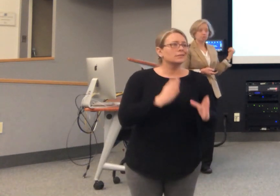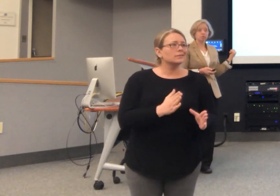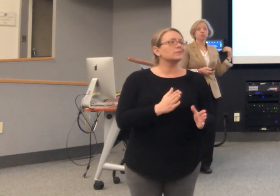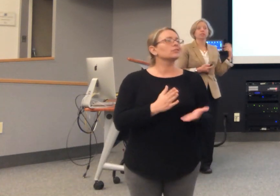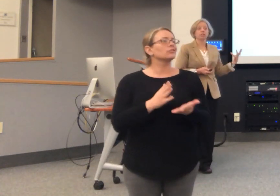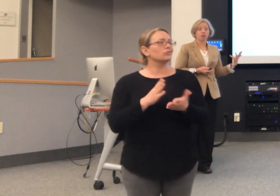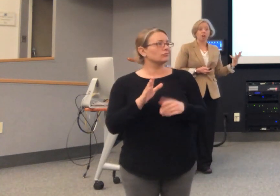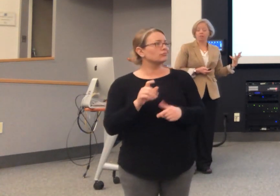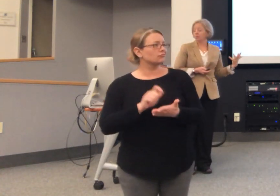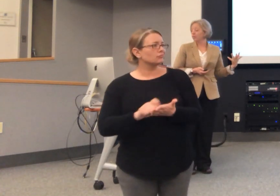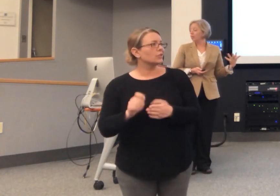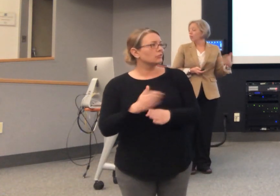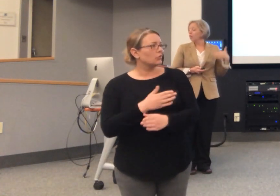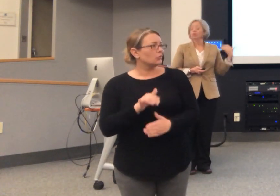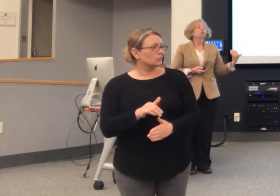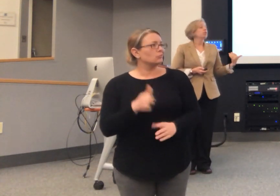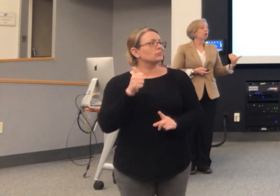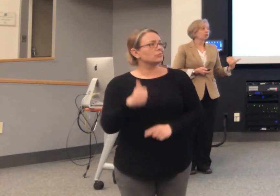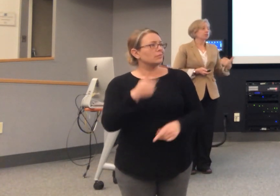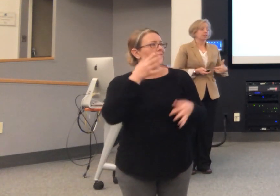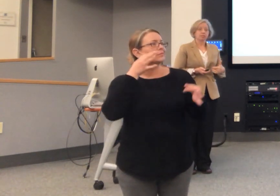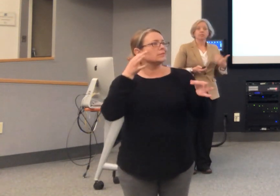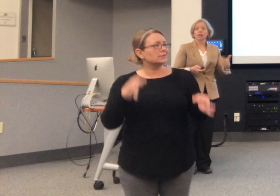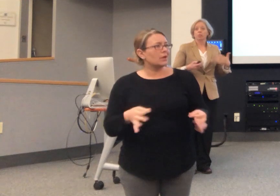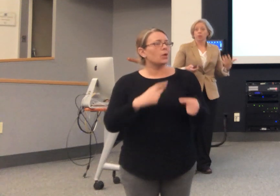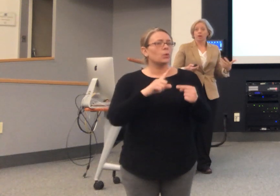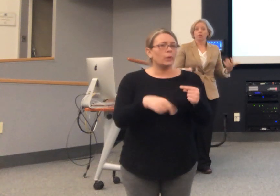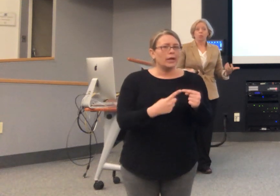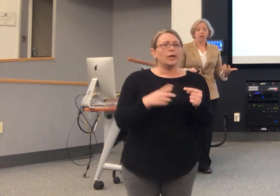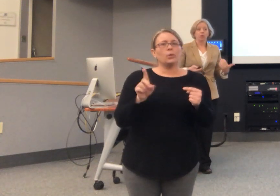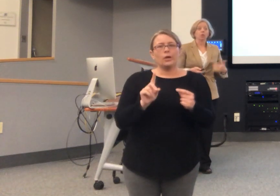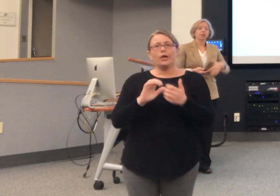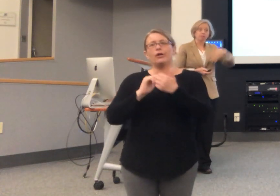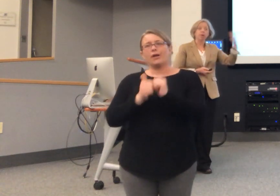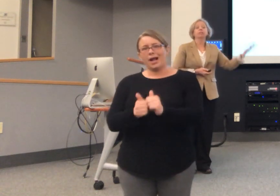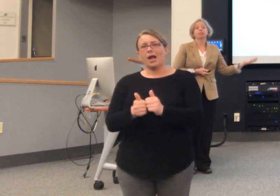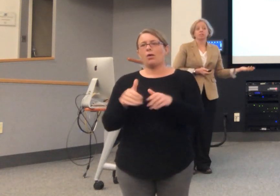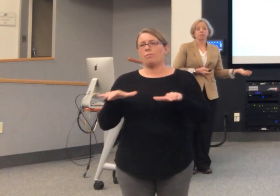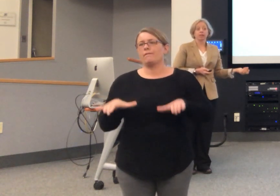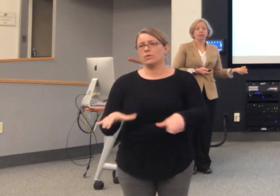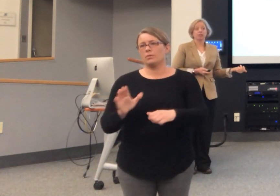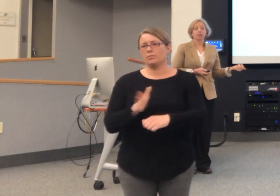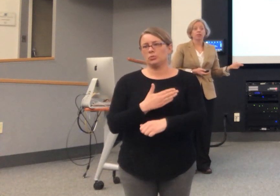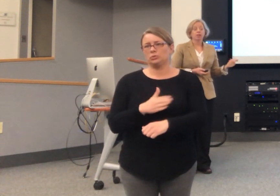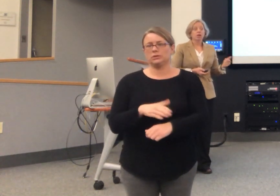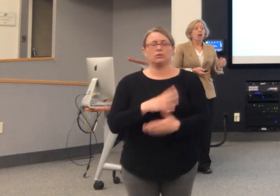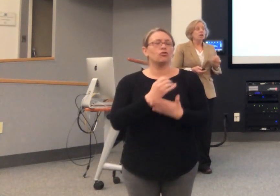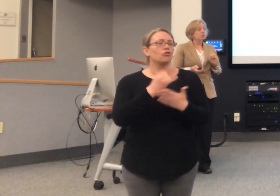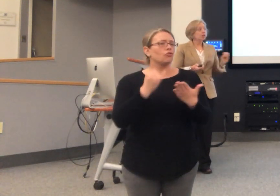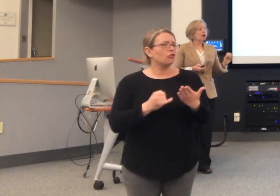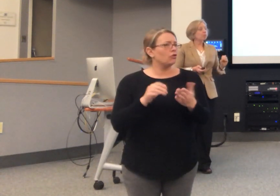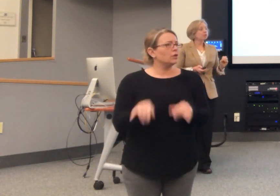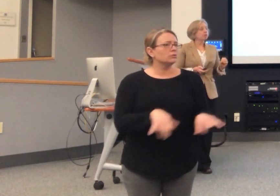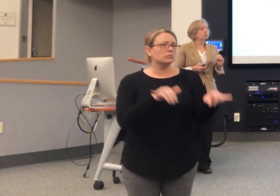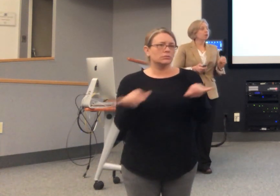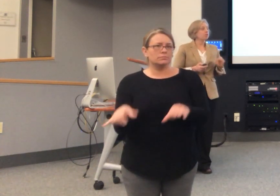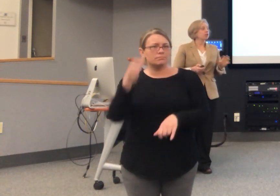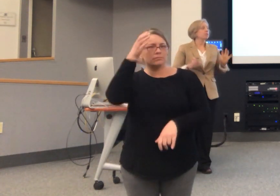Similarly in art, the artist gets to decide where and when the work gets publicly displayed. So in copyright law people often talk